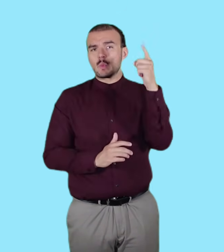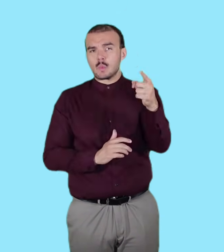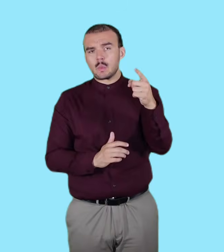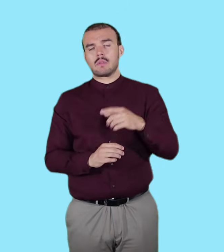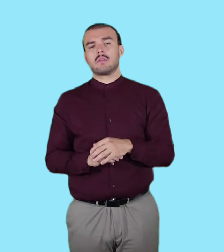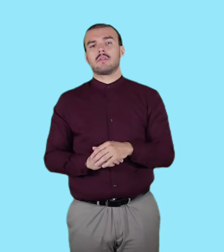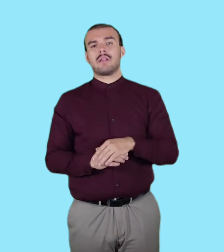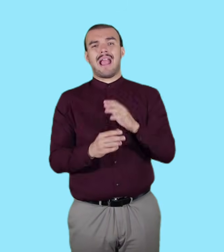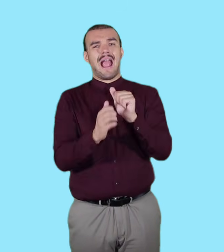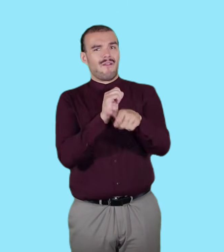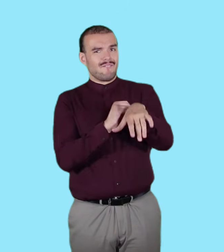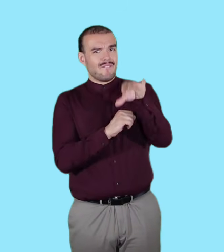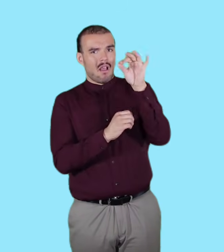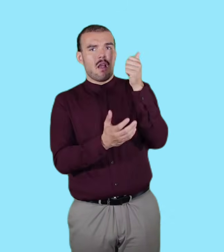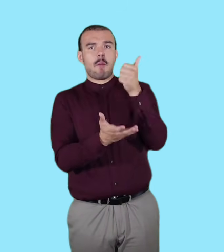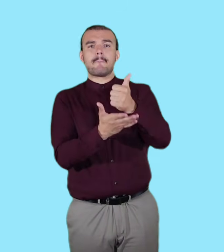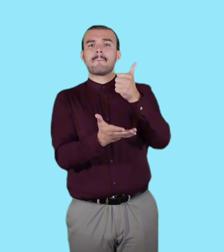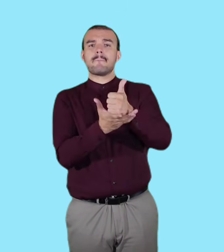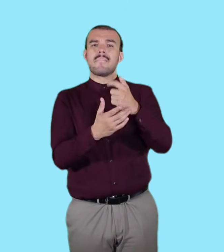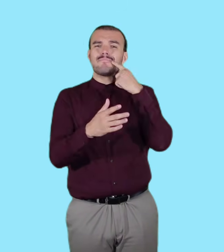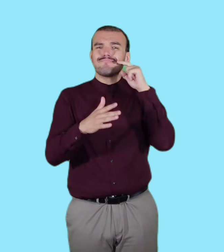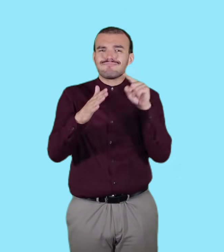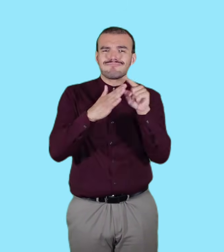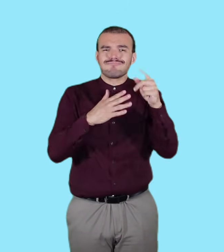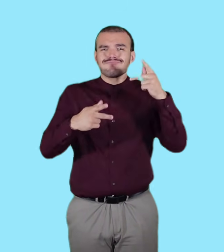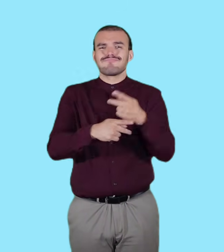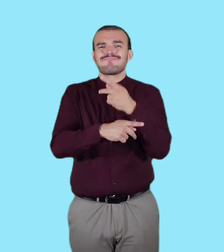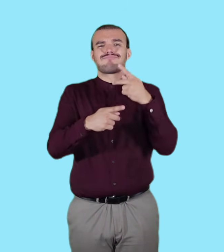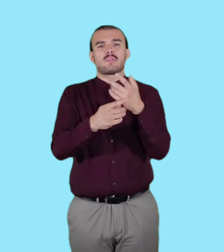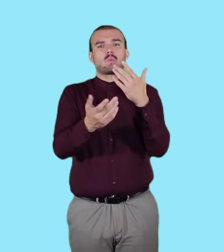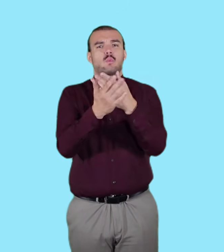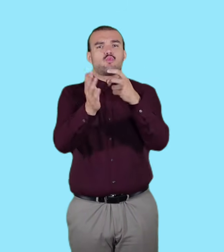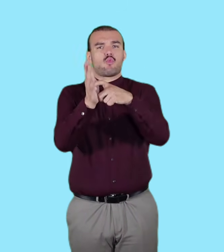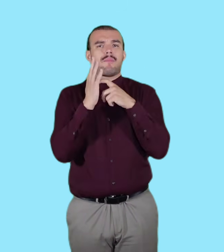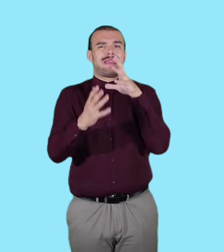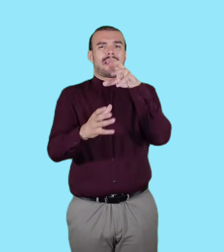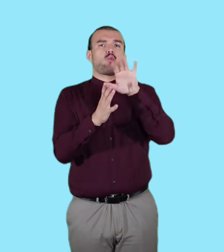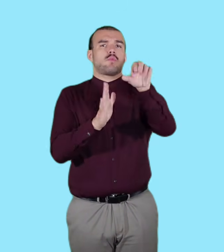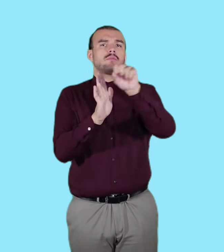and how to find help navigating these new requirements in your state.